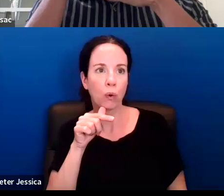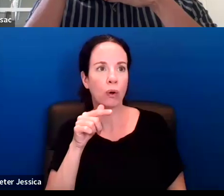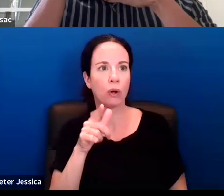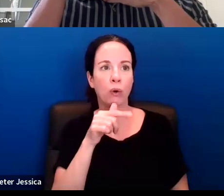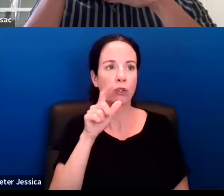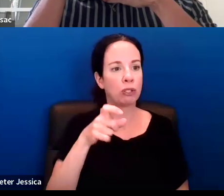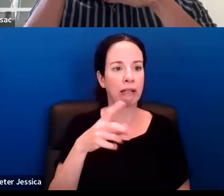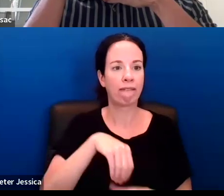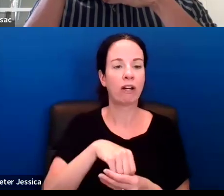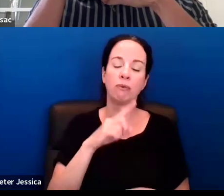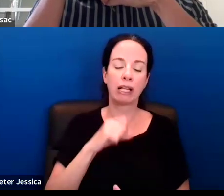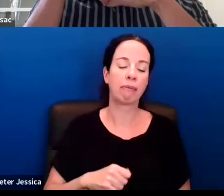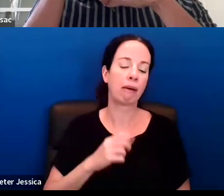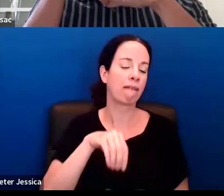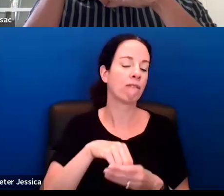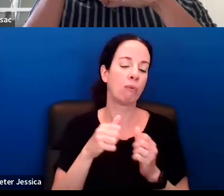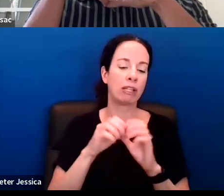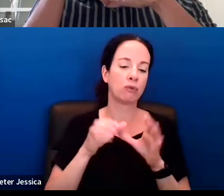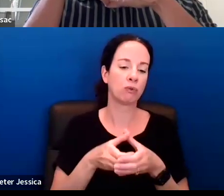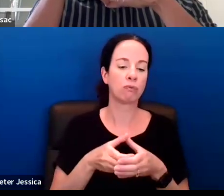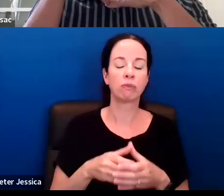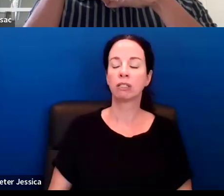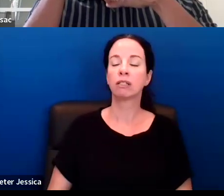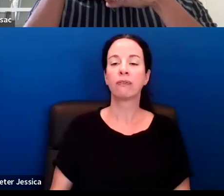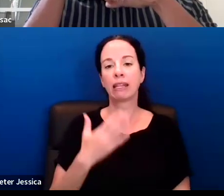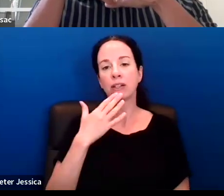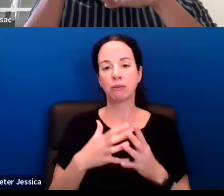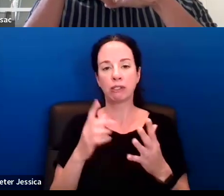so proud to be part of this Community of Practice, and thank you so much for the partnership with